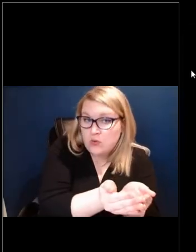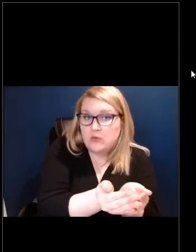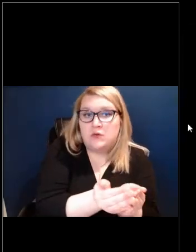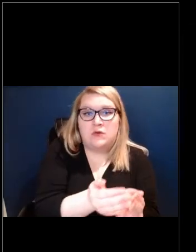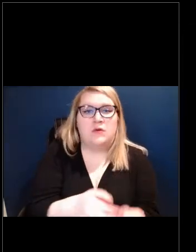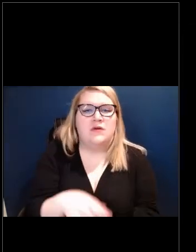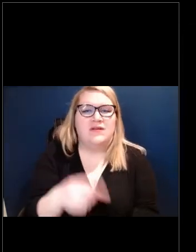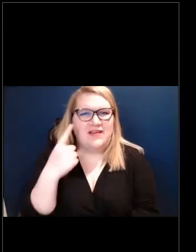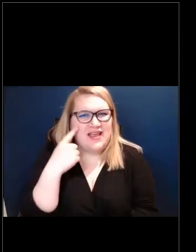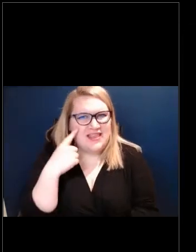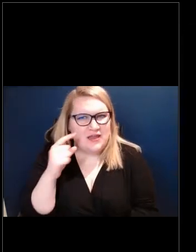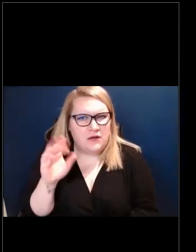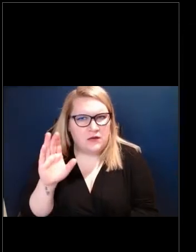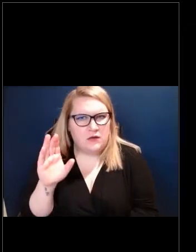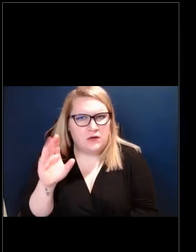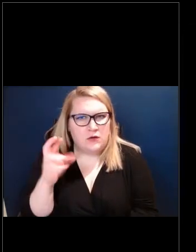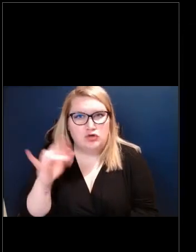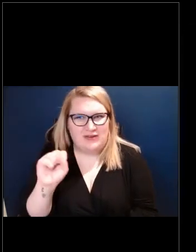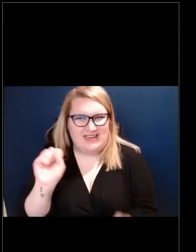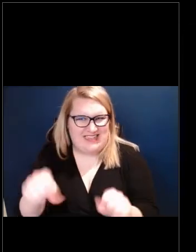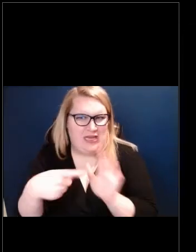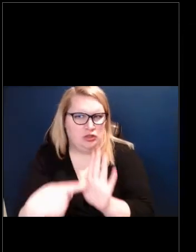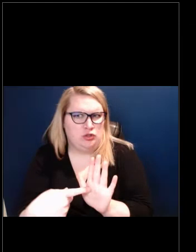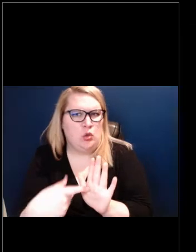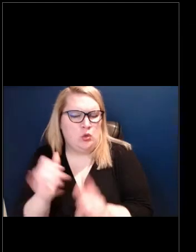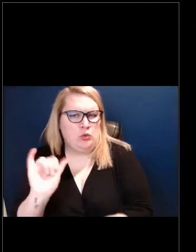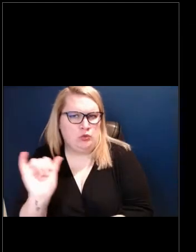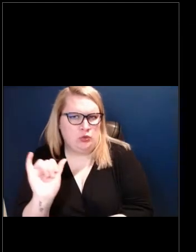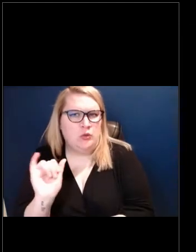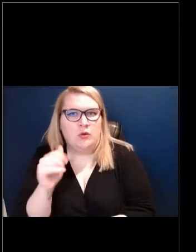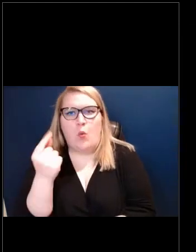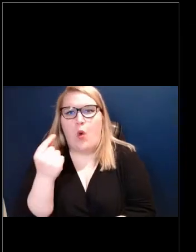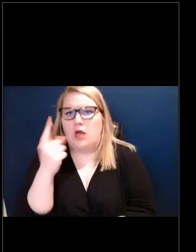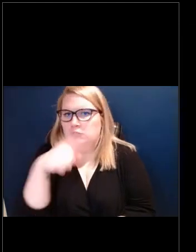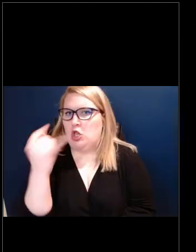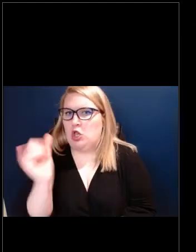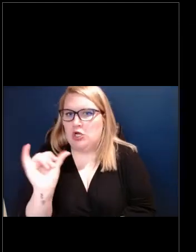be able to demonstrate a little bit as well, what the beacons look like in person.